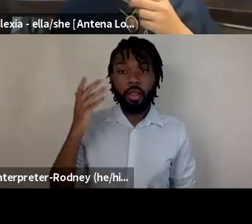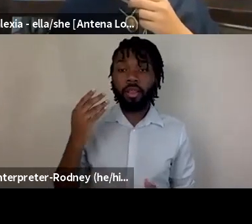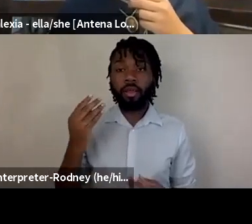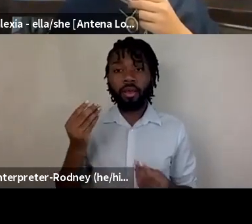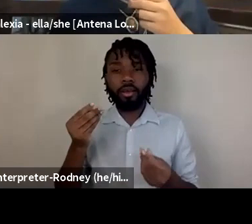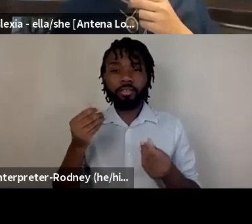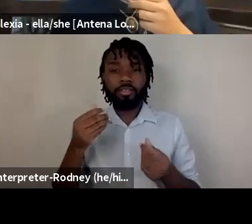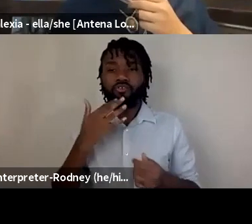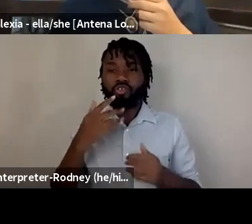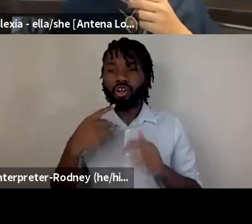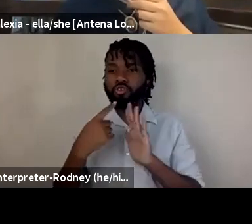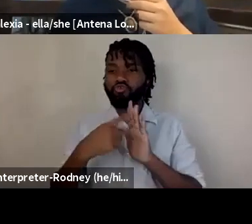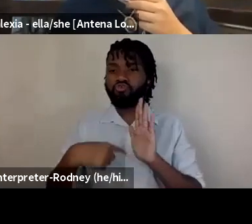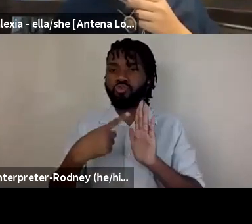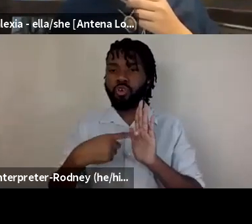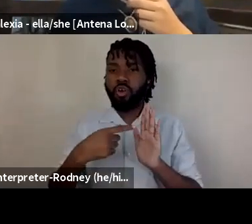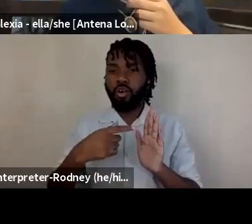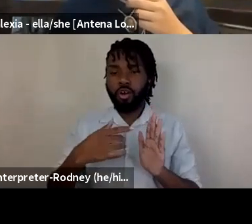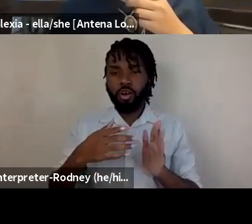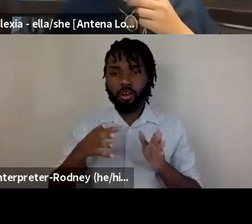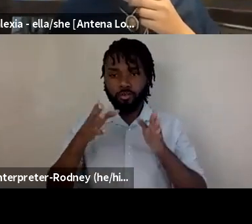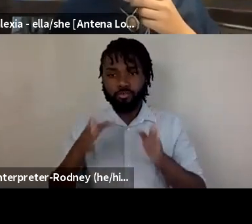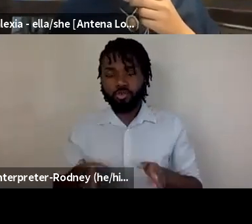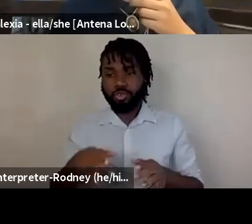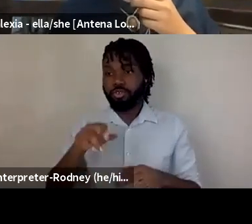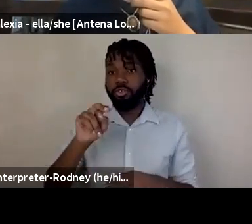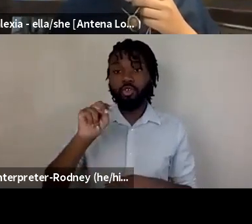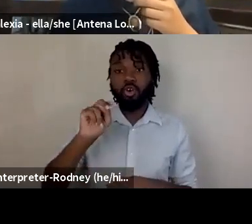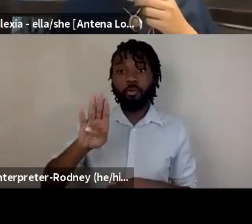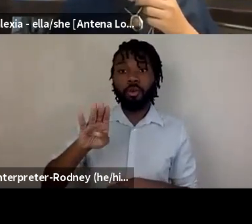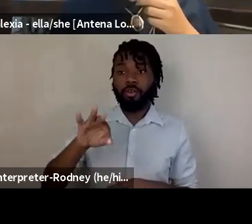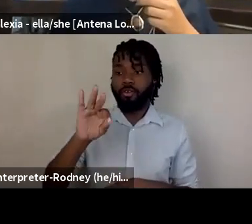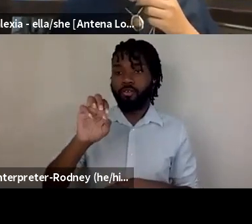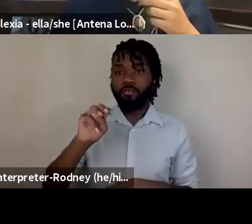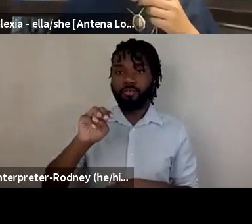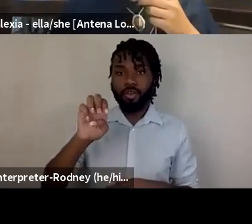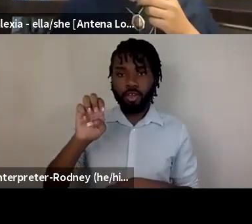Irish, nonbinary femme with big clear cat eyeglasses